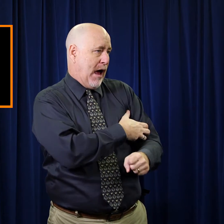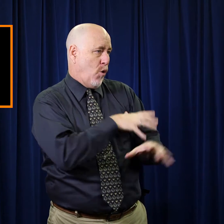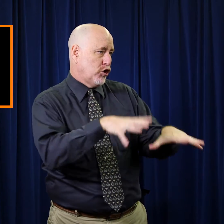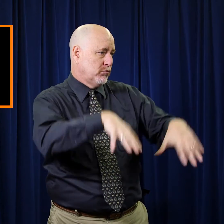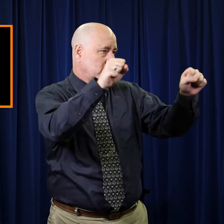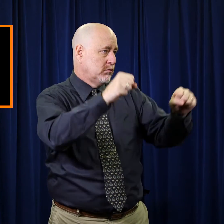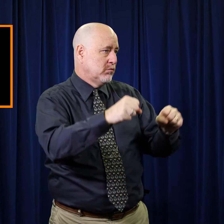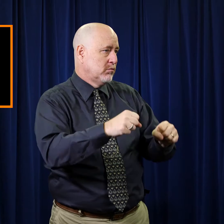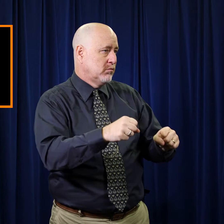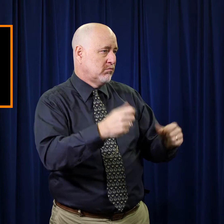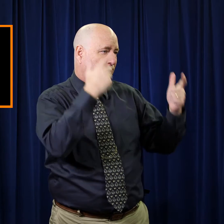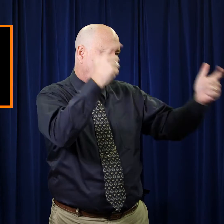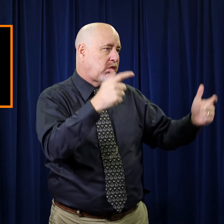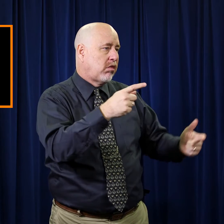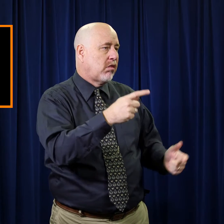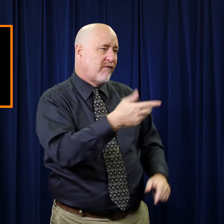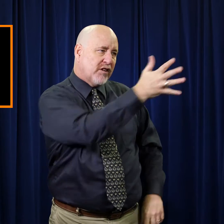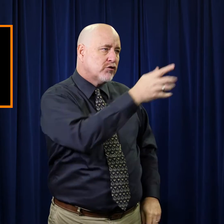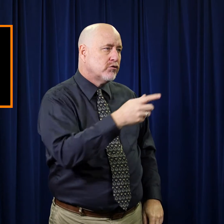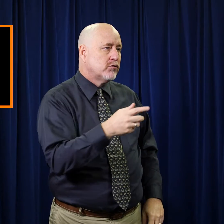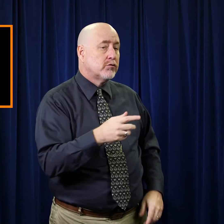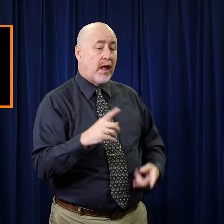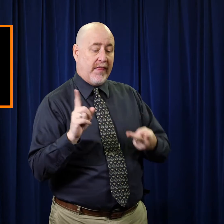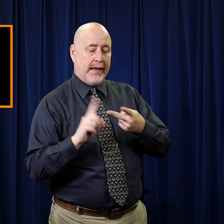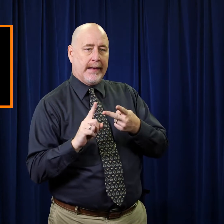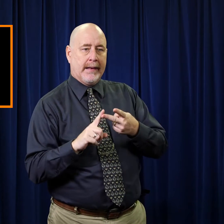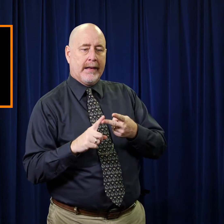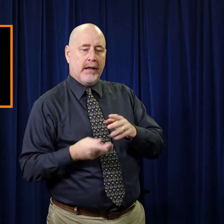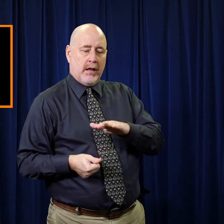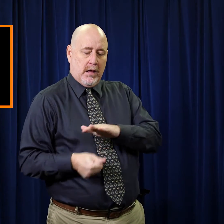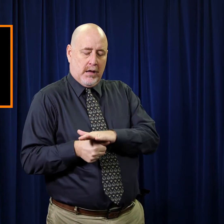you've made a power grab and we're calling you on it." And then there's this